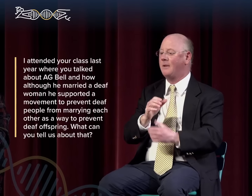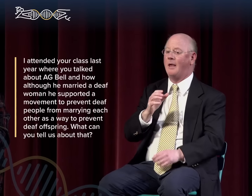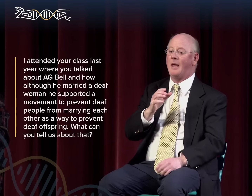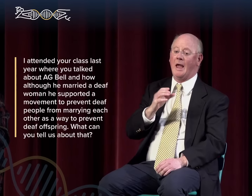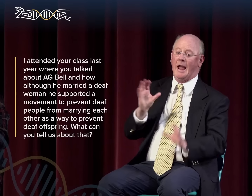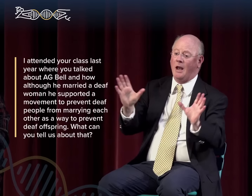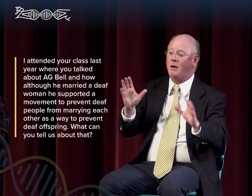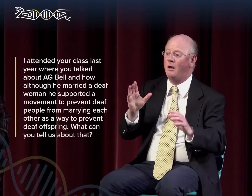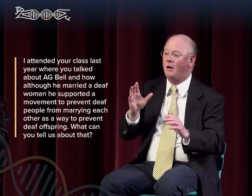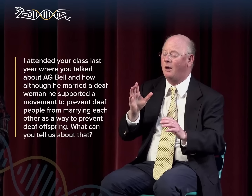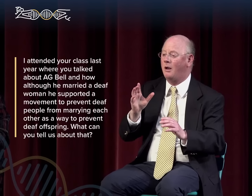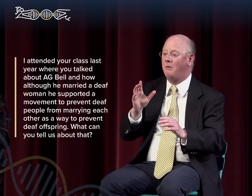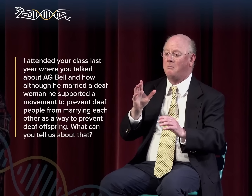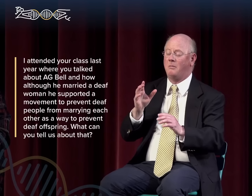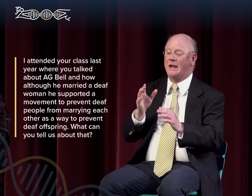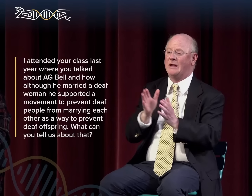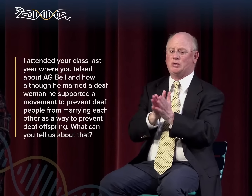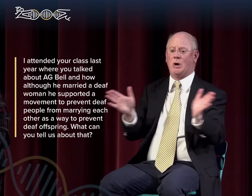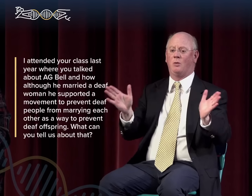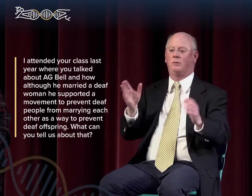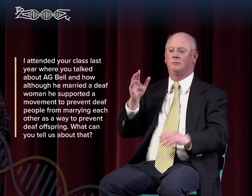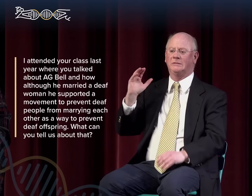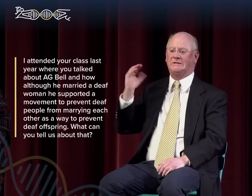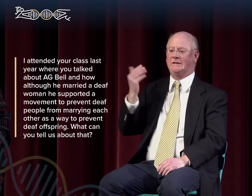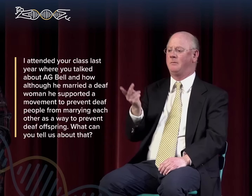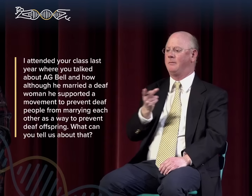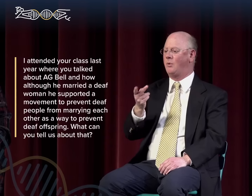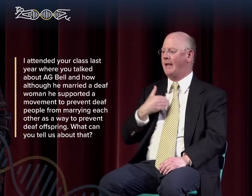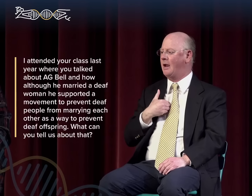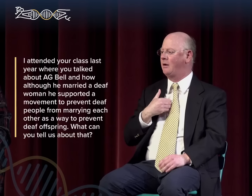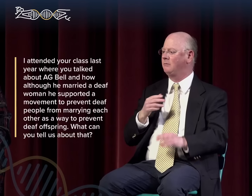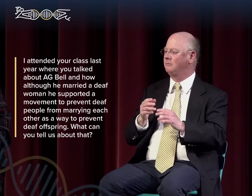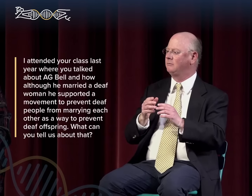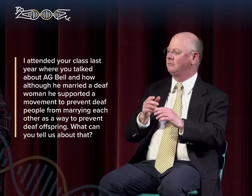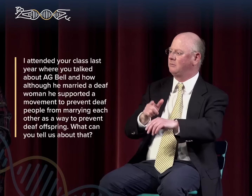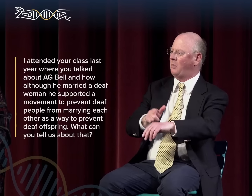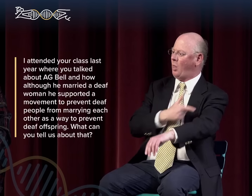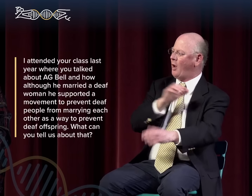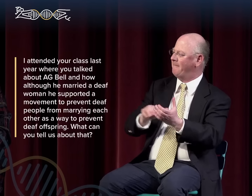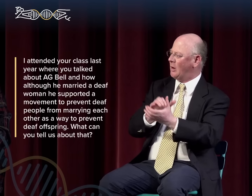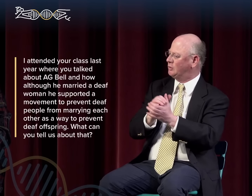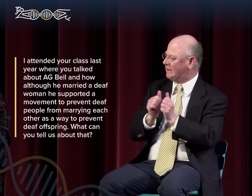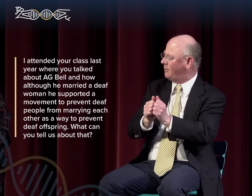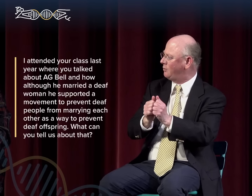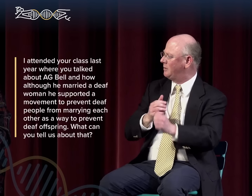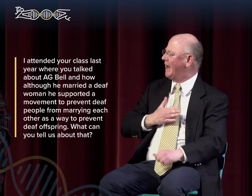And just in general it seems that they had a long marriage together,